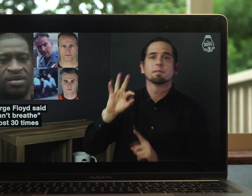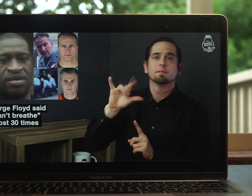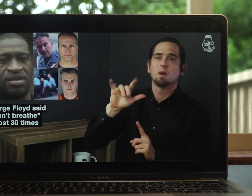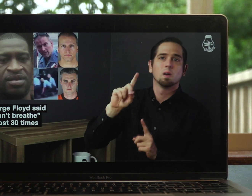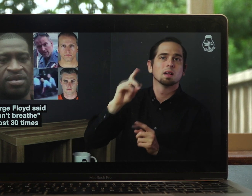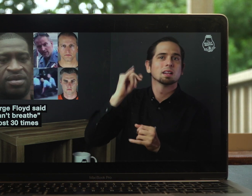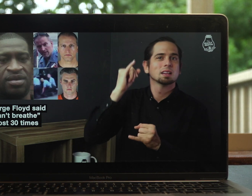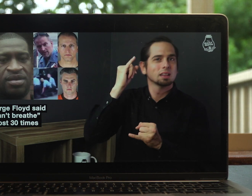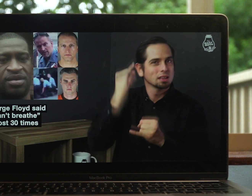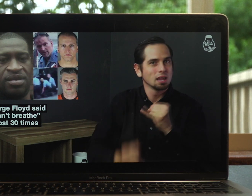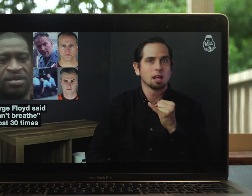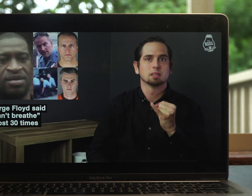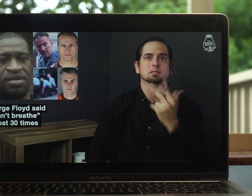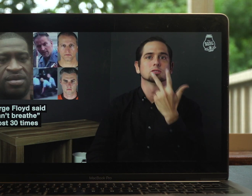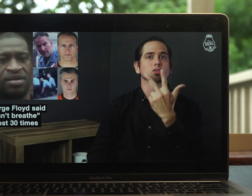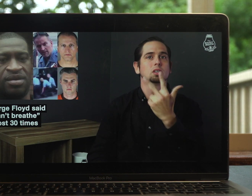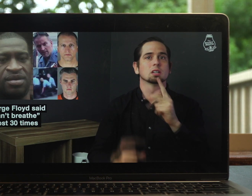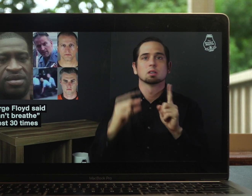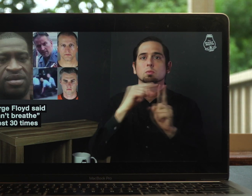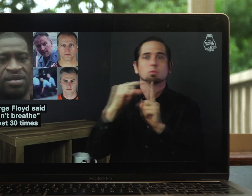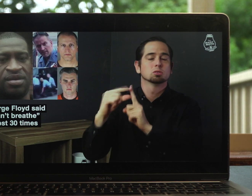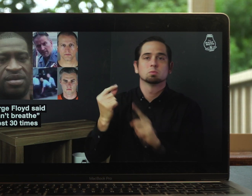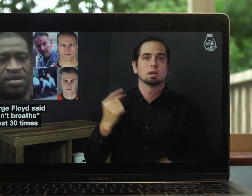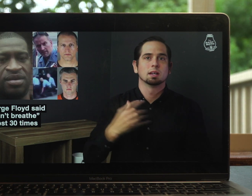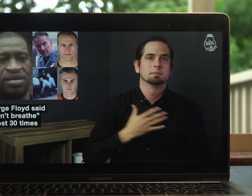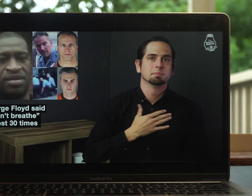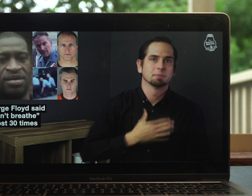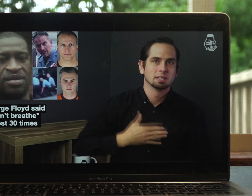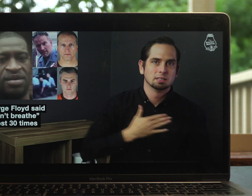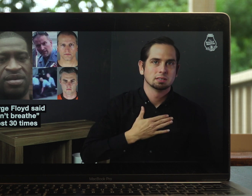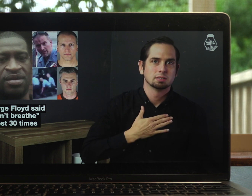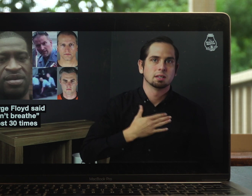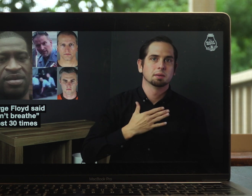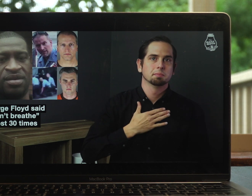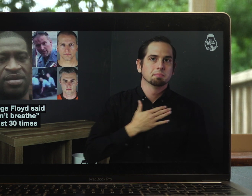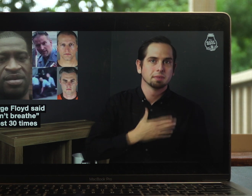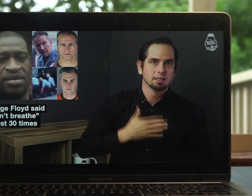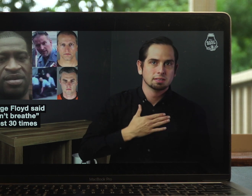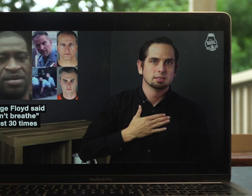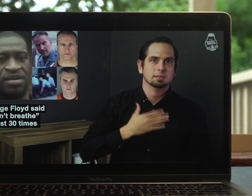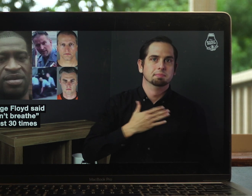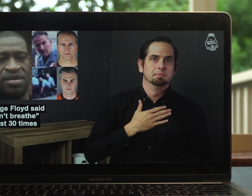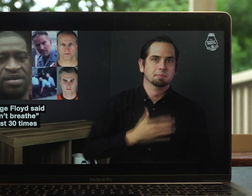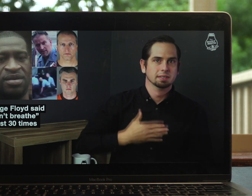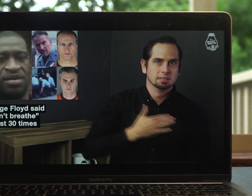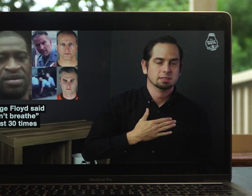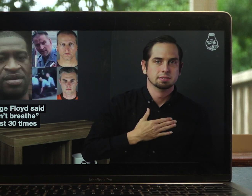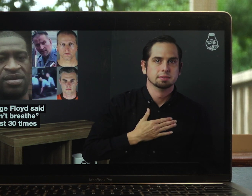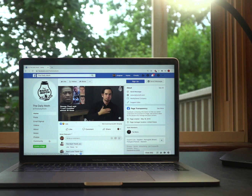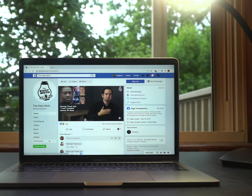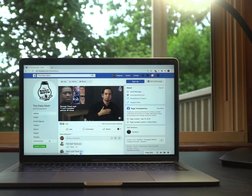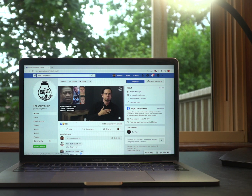"Floyd's last three words were: 'Please, please, please.'"